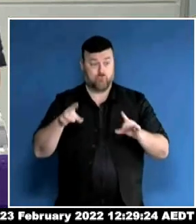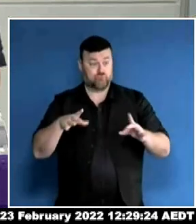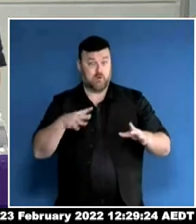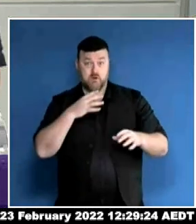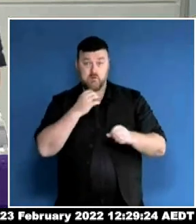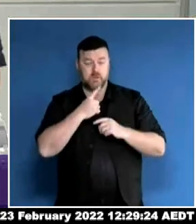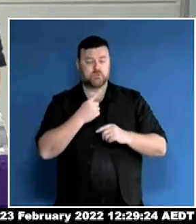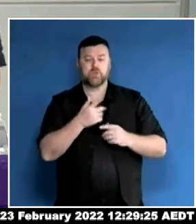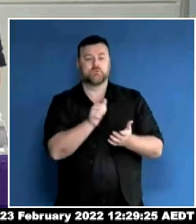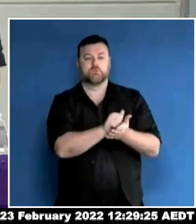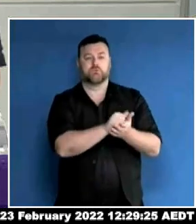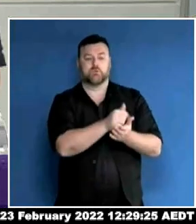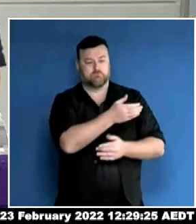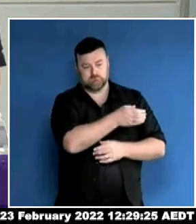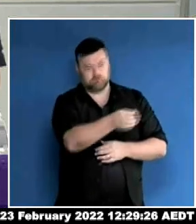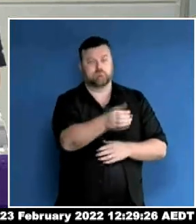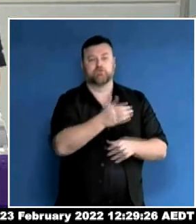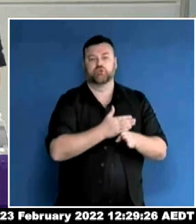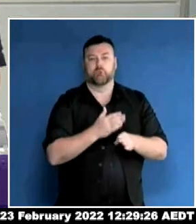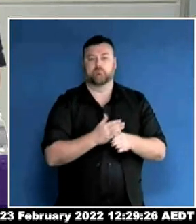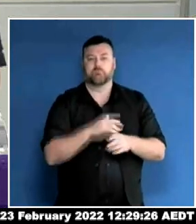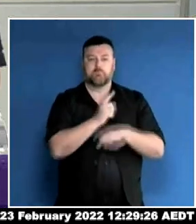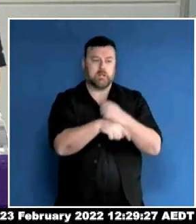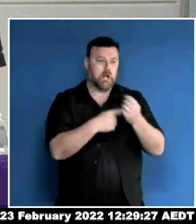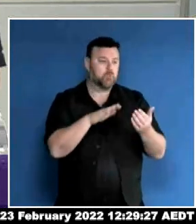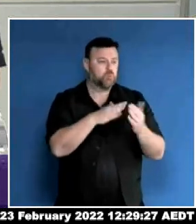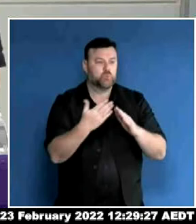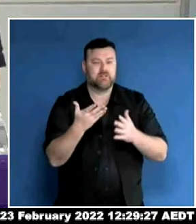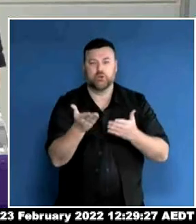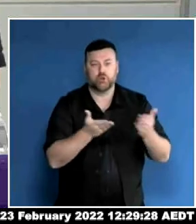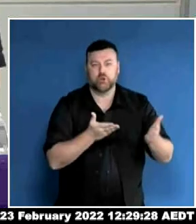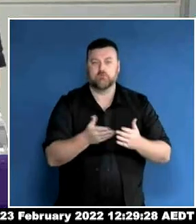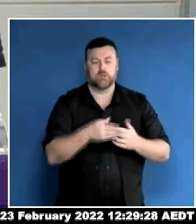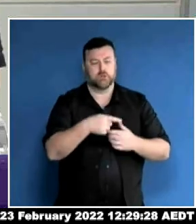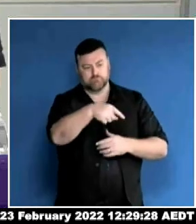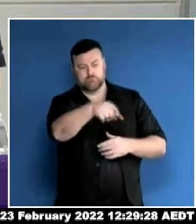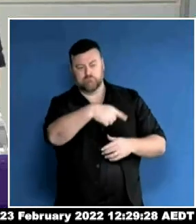Be a part of things and that's it. Well done. There's a bit of a patronising response of, you know, "Good for you.